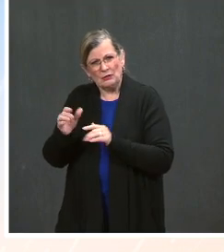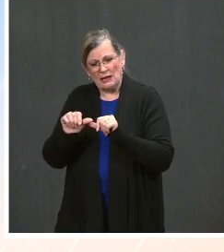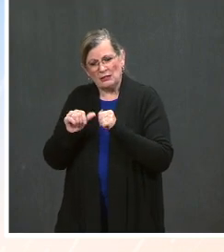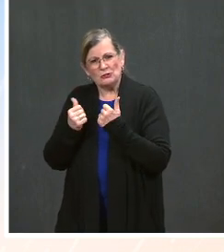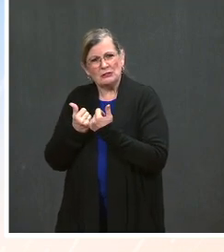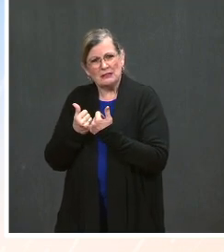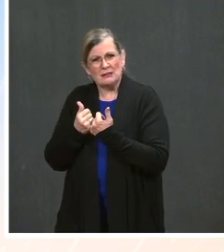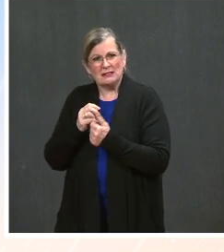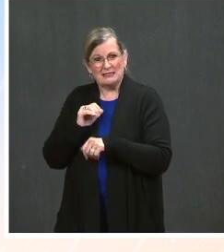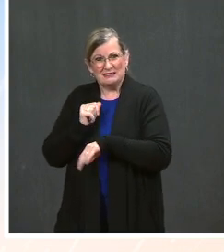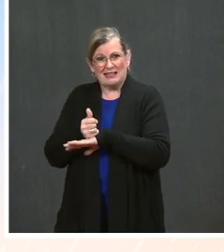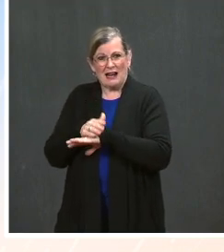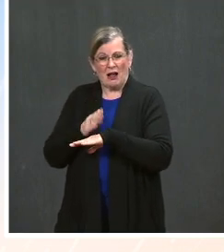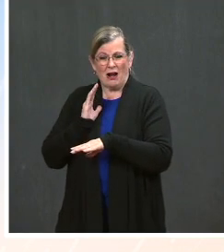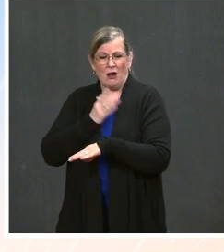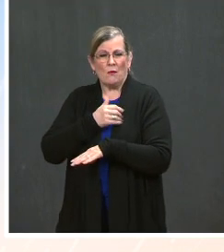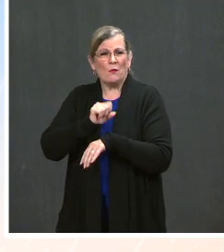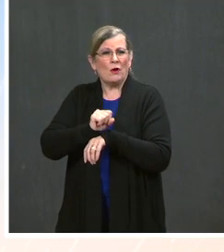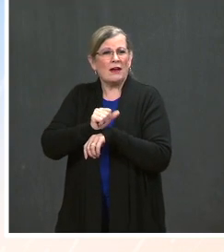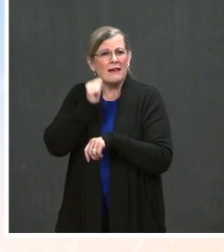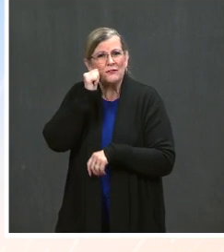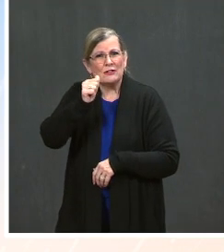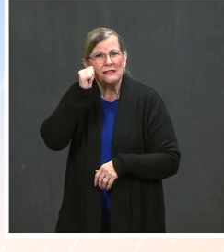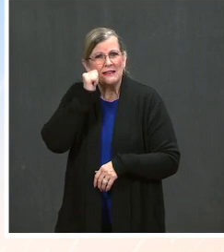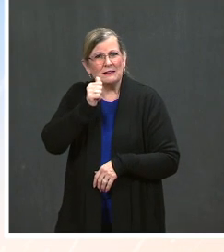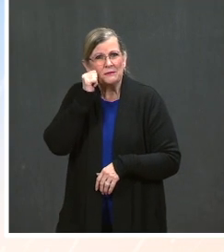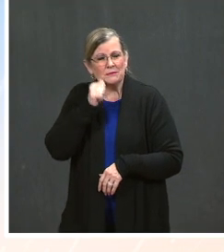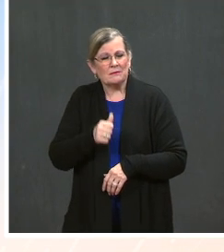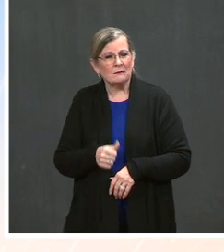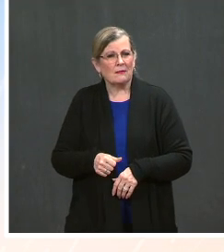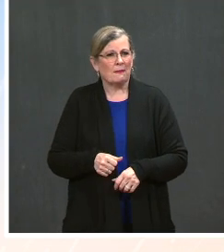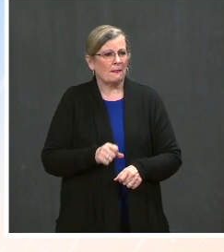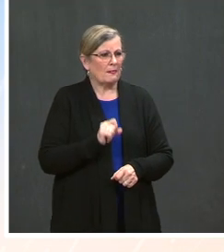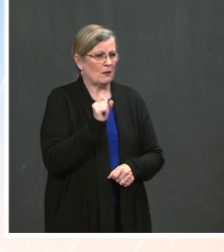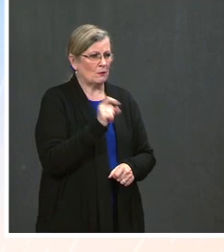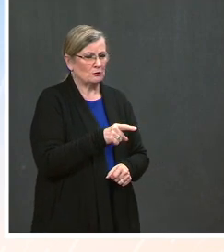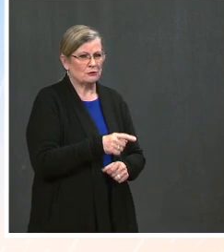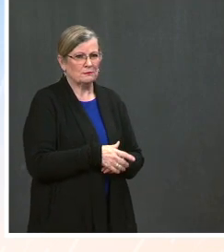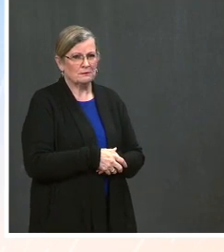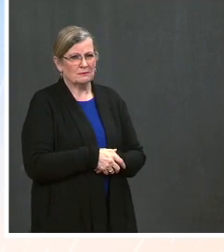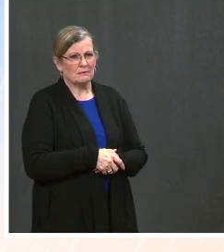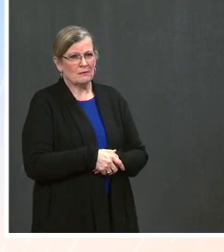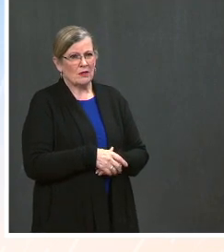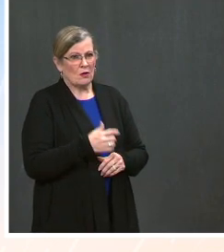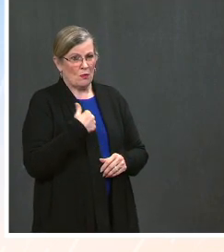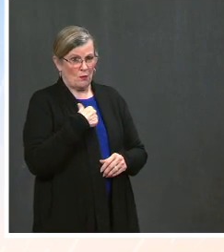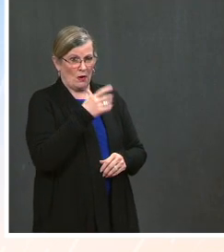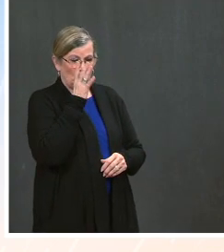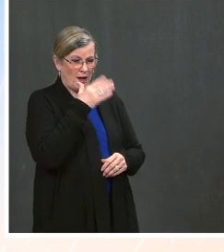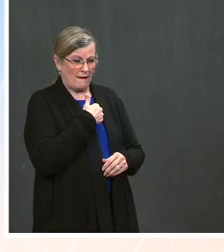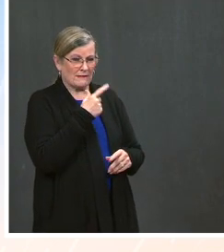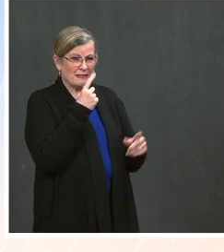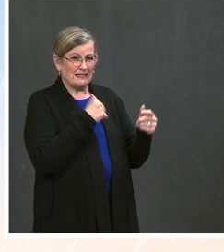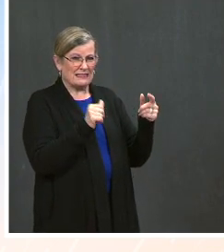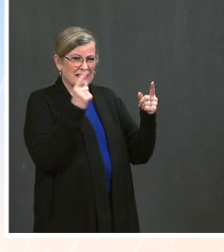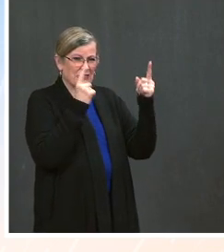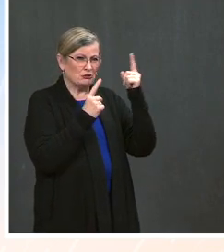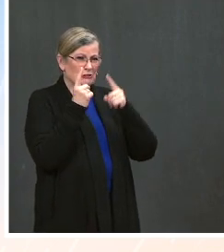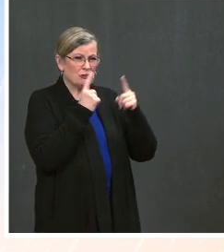The Press: Just last week, you were asked if there was a consideration for an immigrant in particular to be in either of those spots. You said you'd talk to the President about that. Have you had that conversation with him?